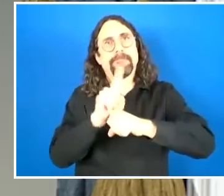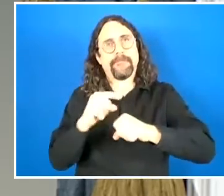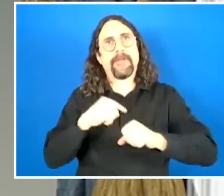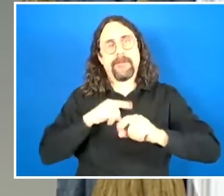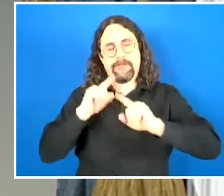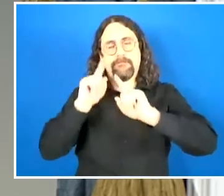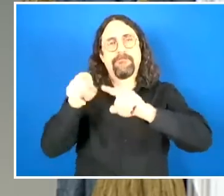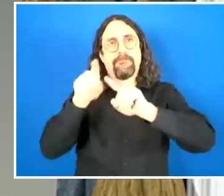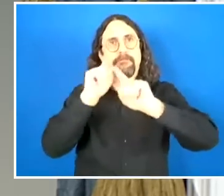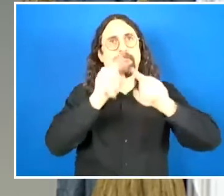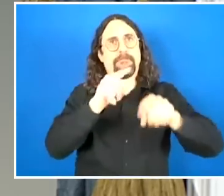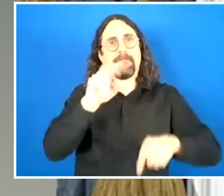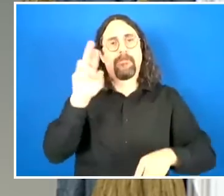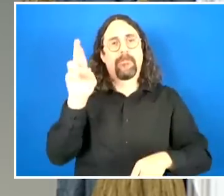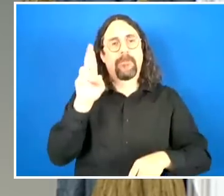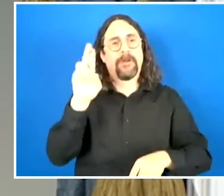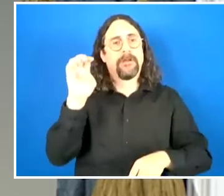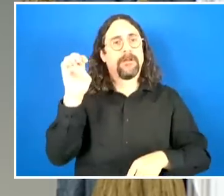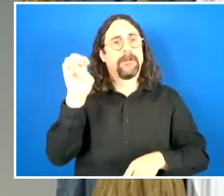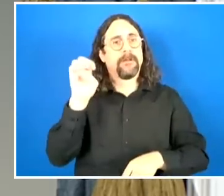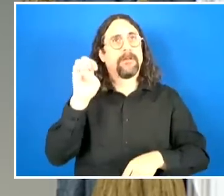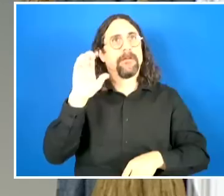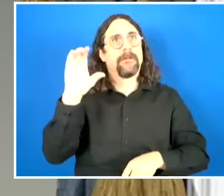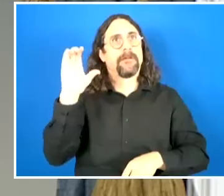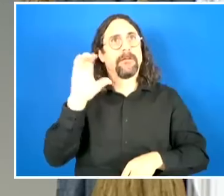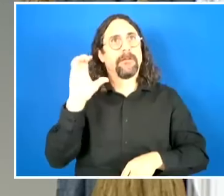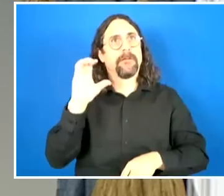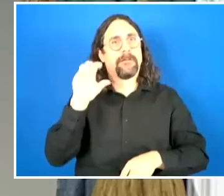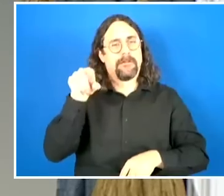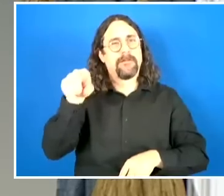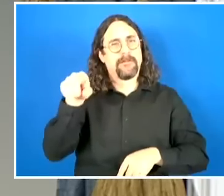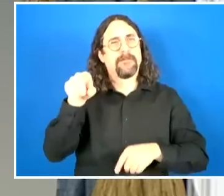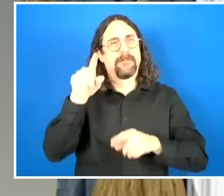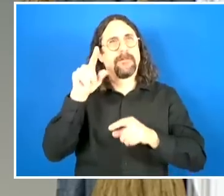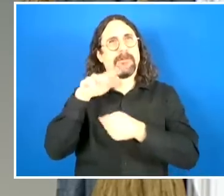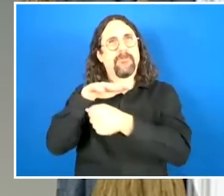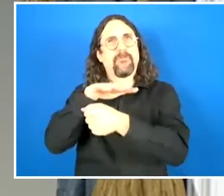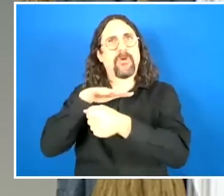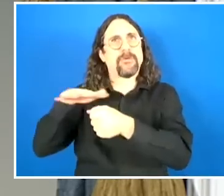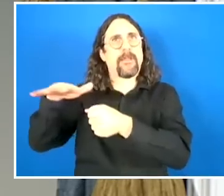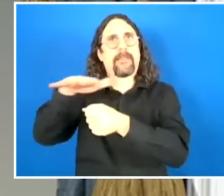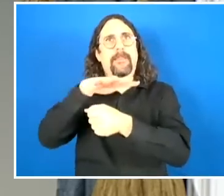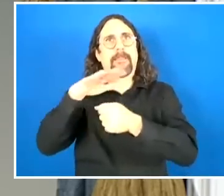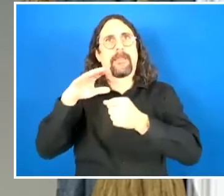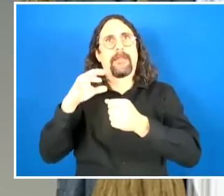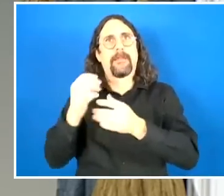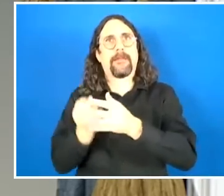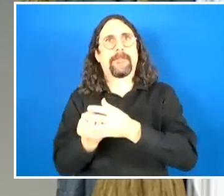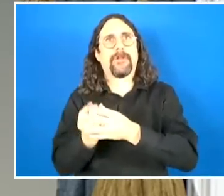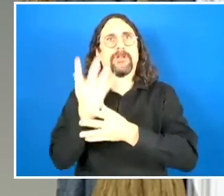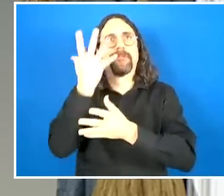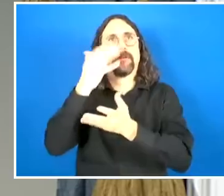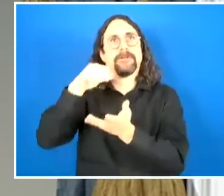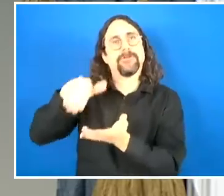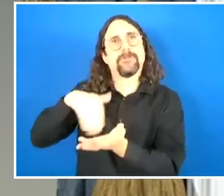CENTERS AND SEEING HEROES IN ACTION, OUR NUTRITION